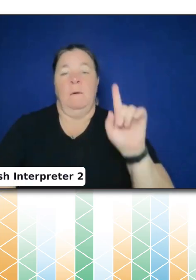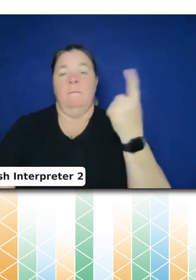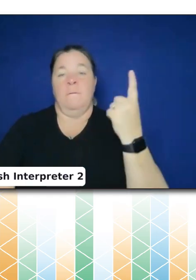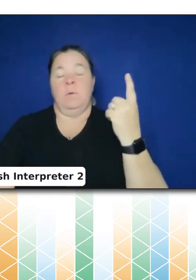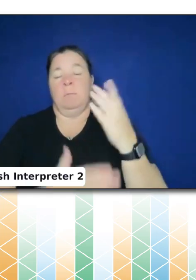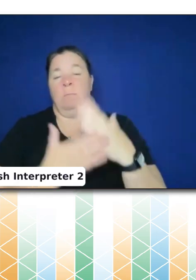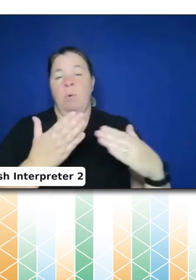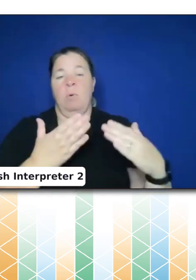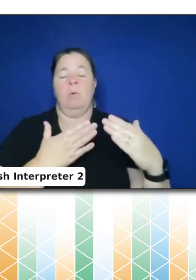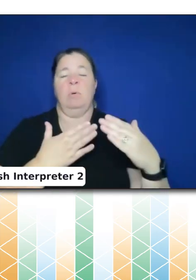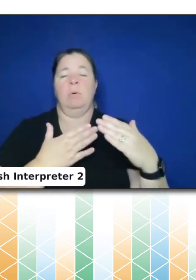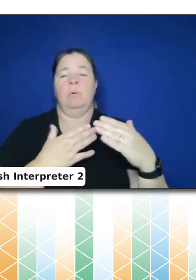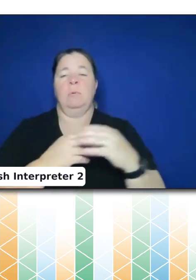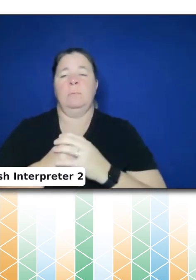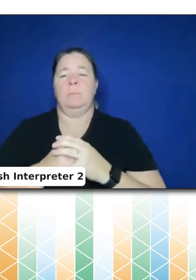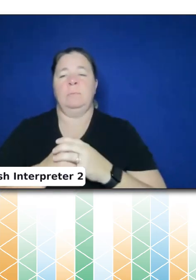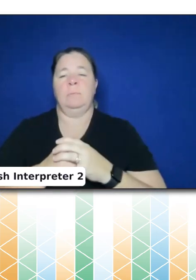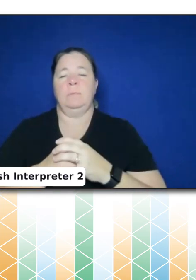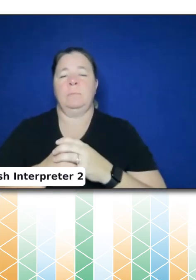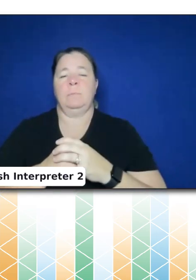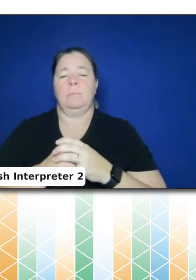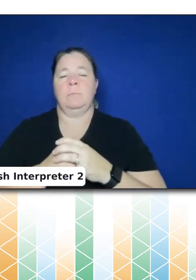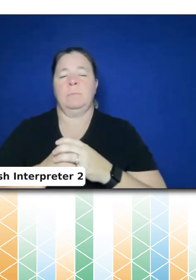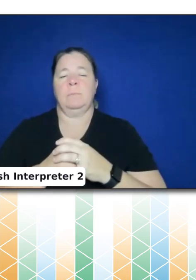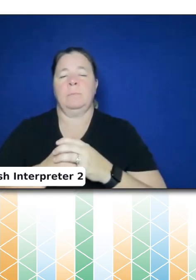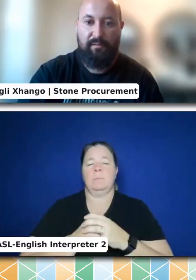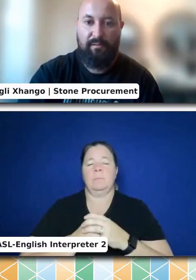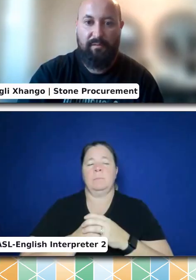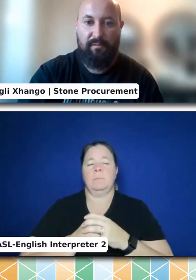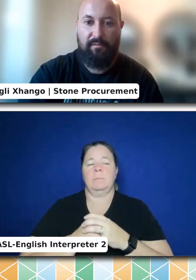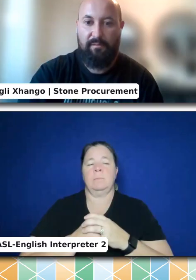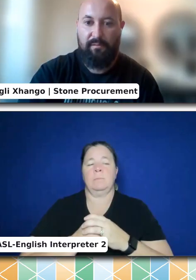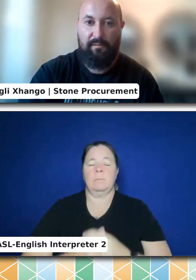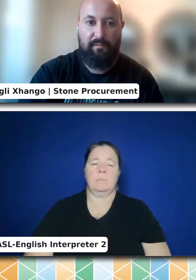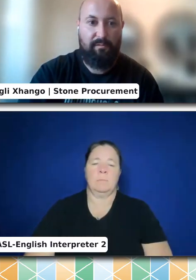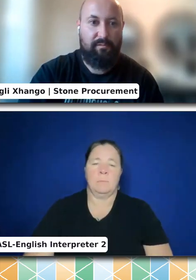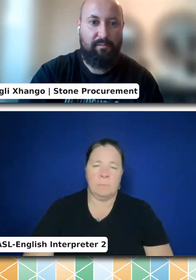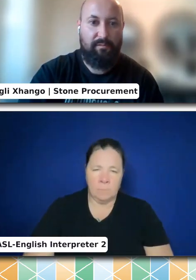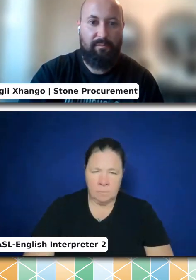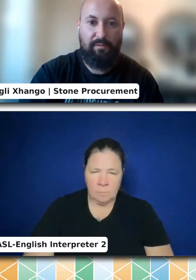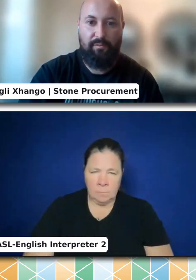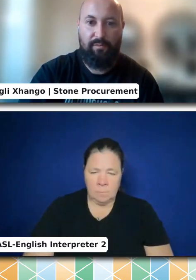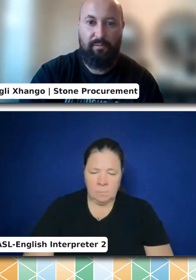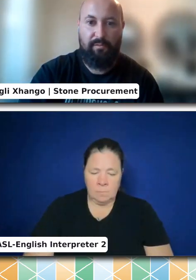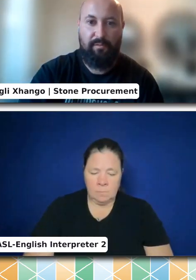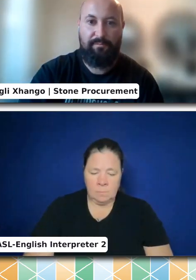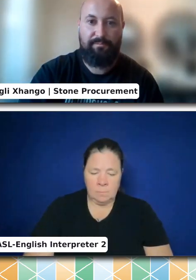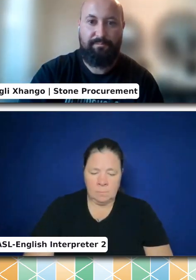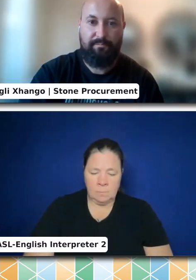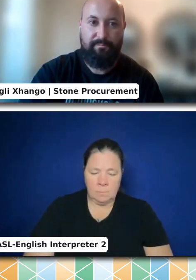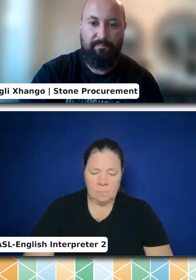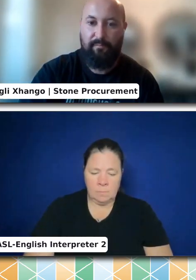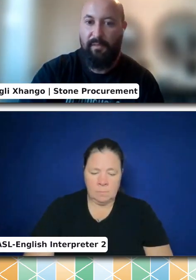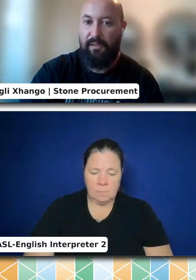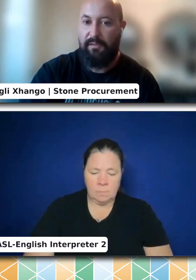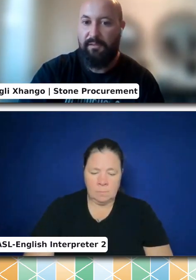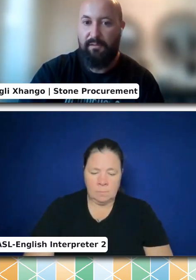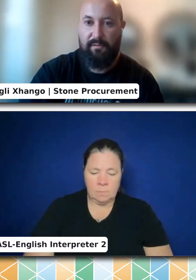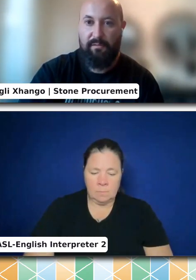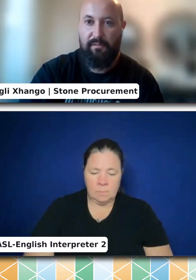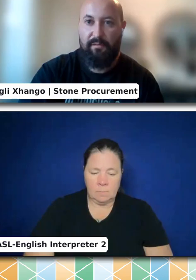One second…